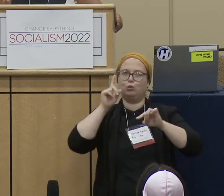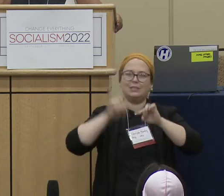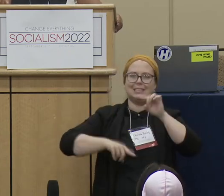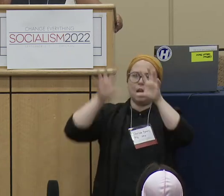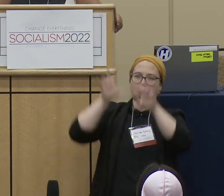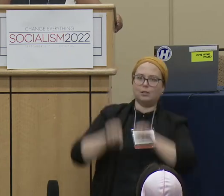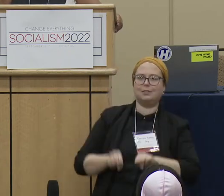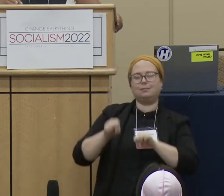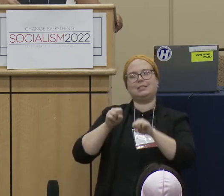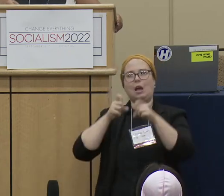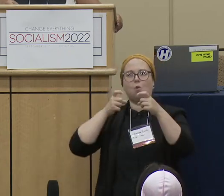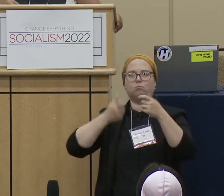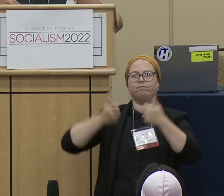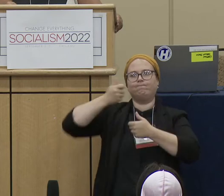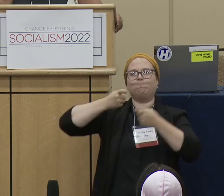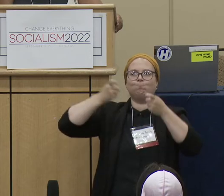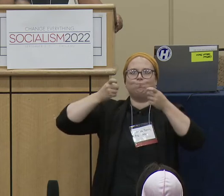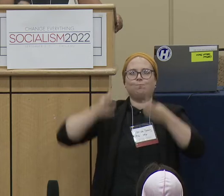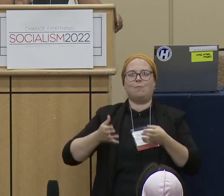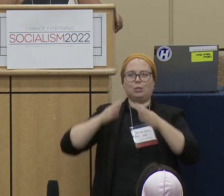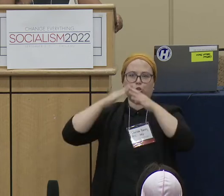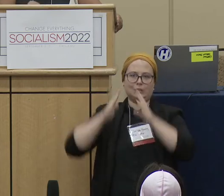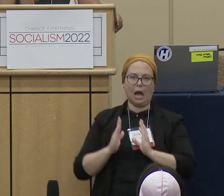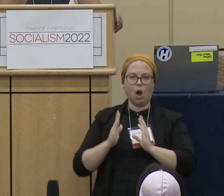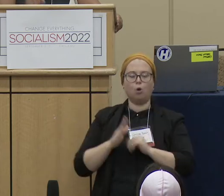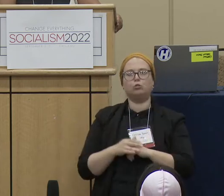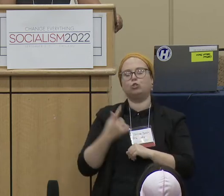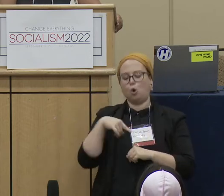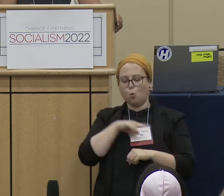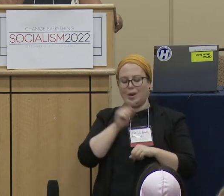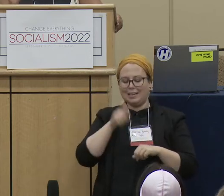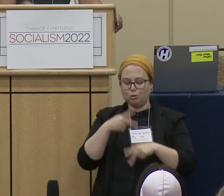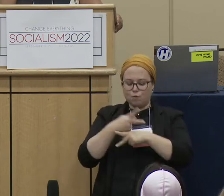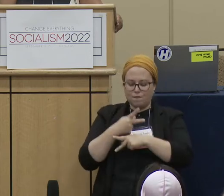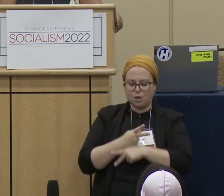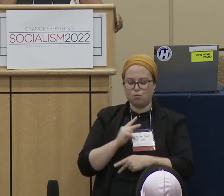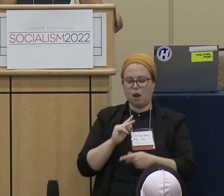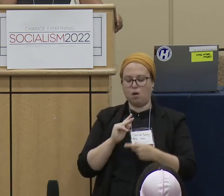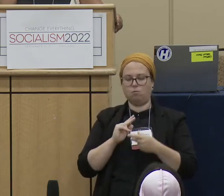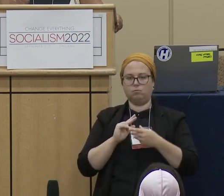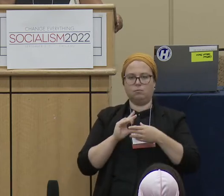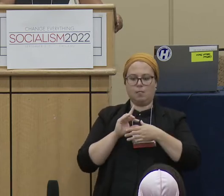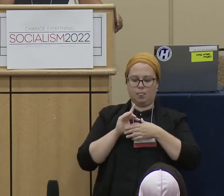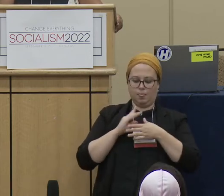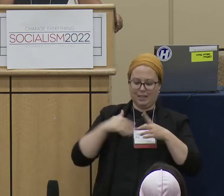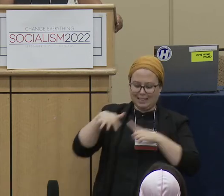master's house . Which means we have to be creative, do heavy lifting in our own time, to figure out the conditions of